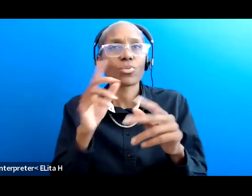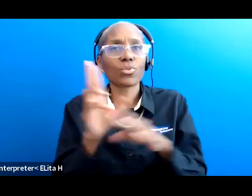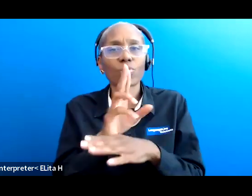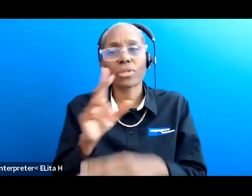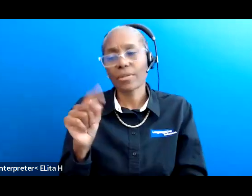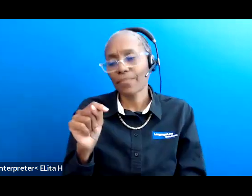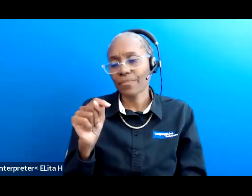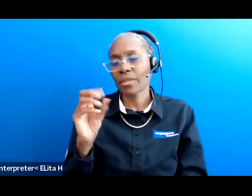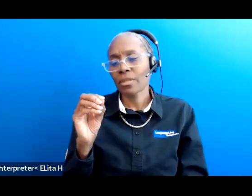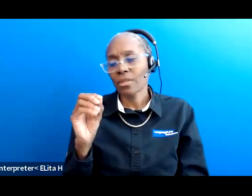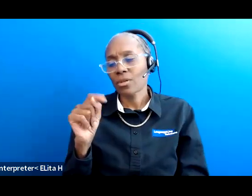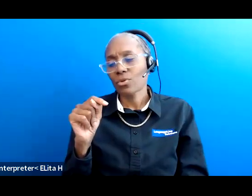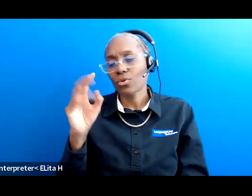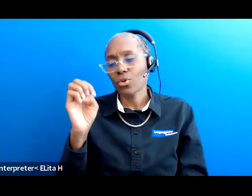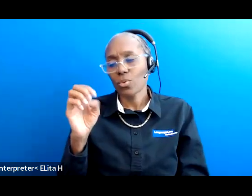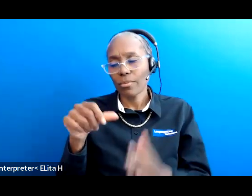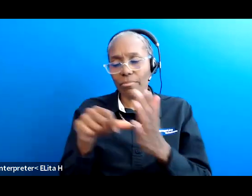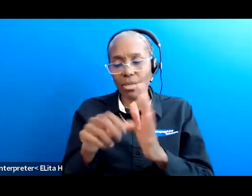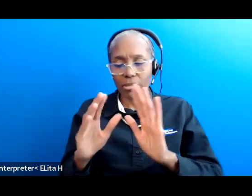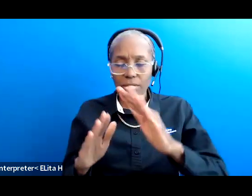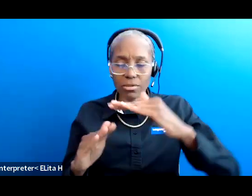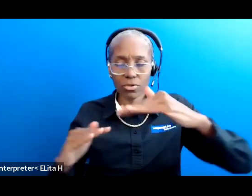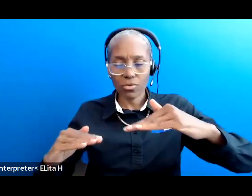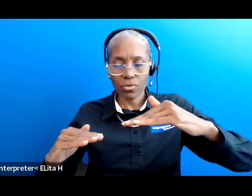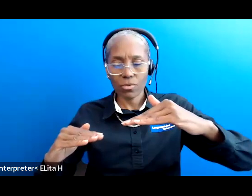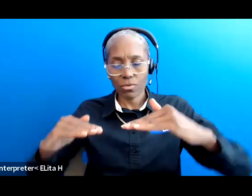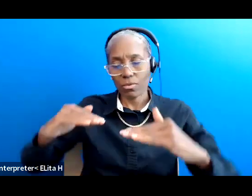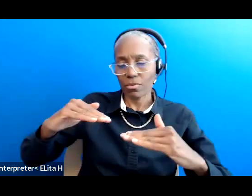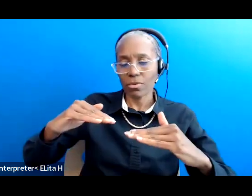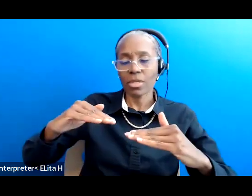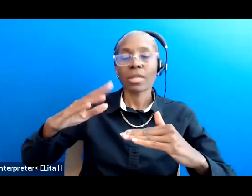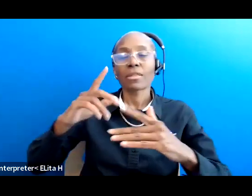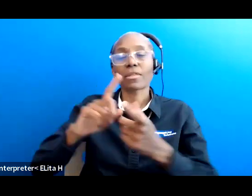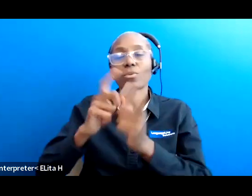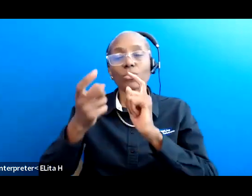change your position, which will help change your pressure on your rear when you're sitting.